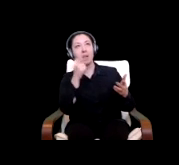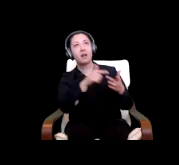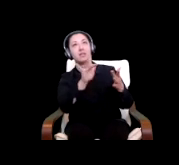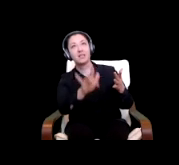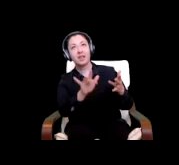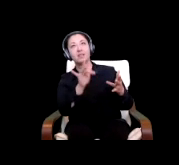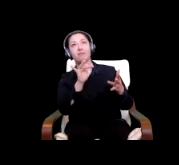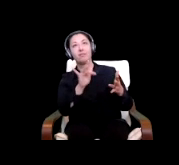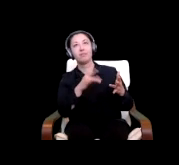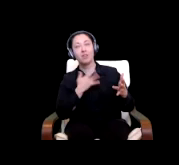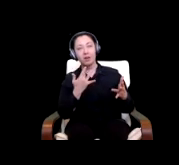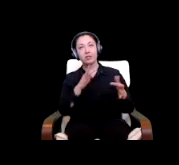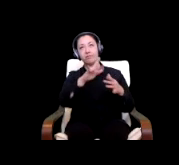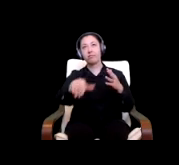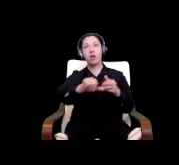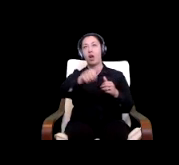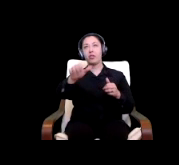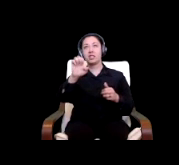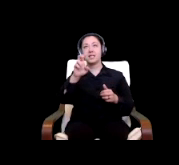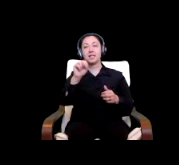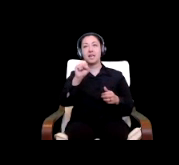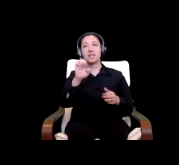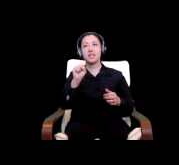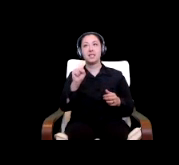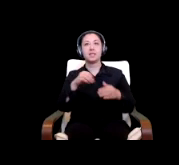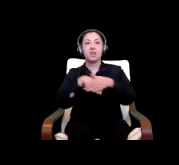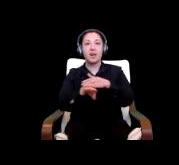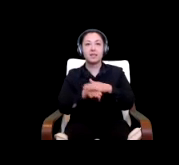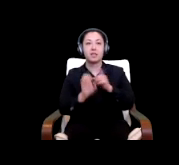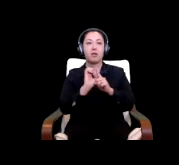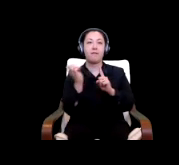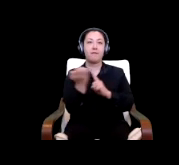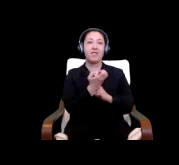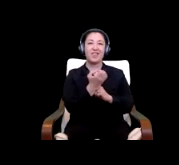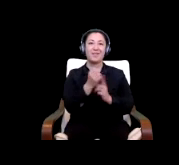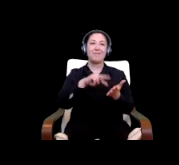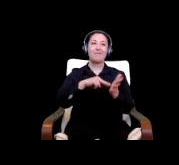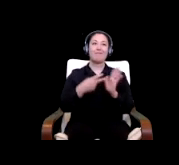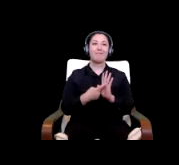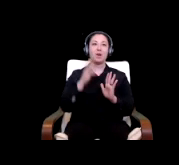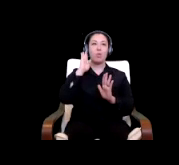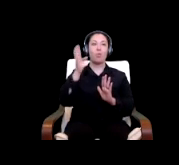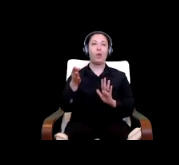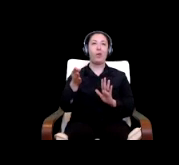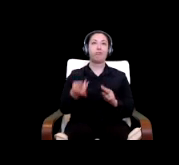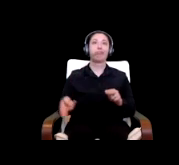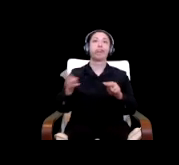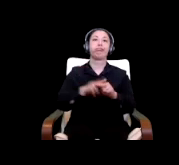That paired with the other sensory difficulties of kids with CHARGE, it is really, it is really,